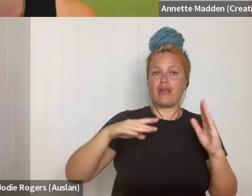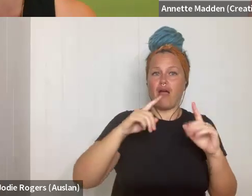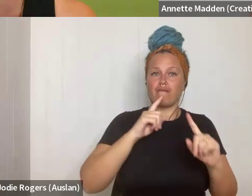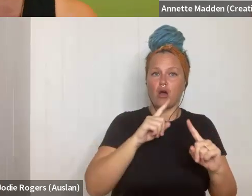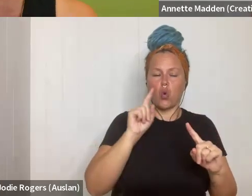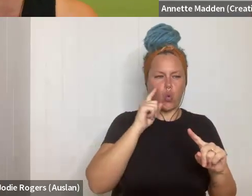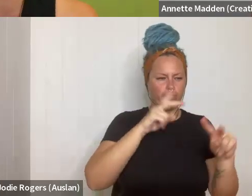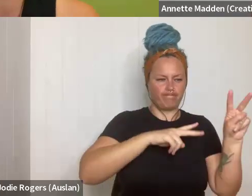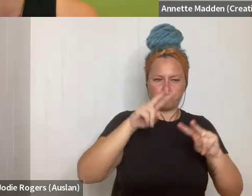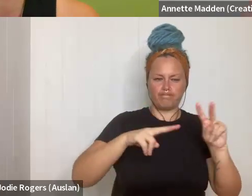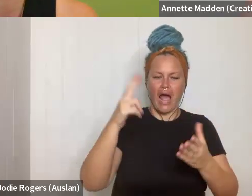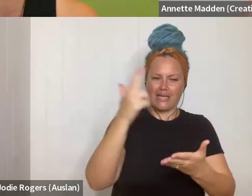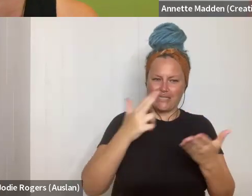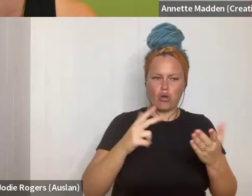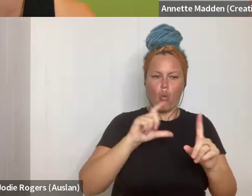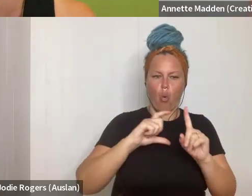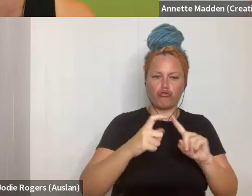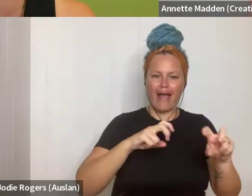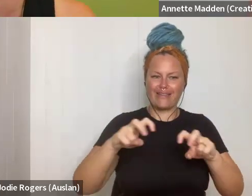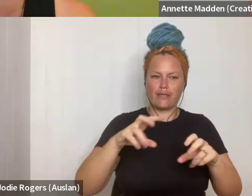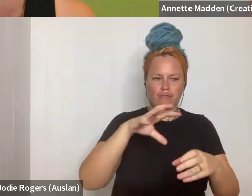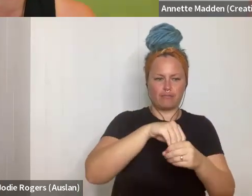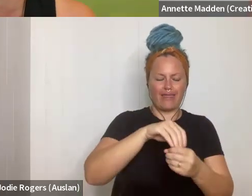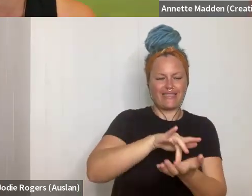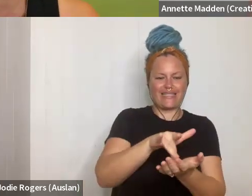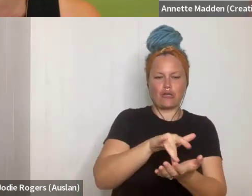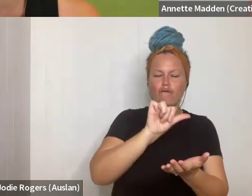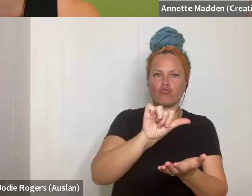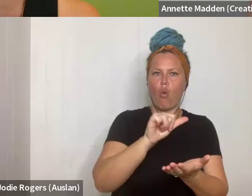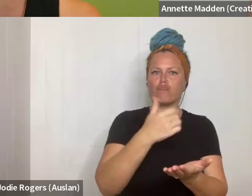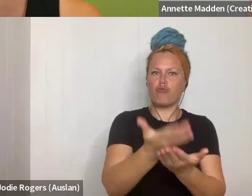familiar to those of you who have applied before. The industry